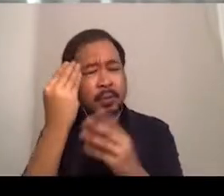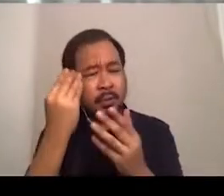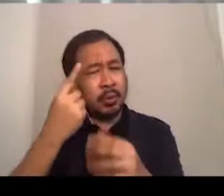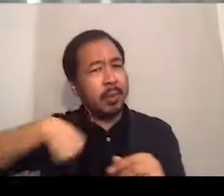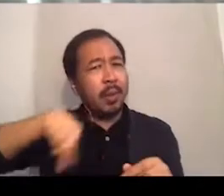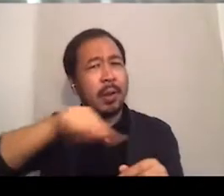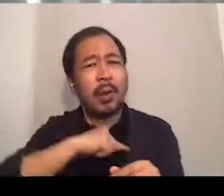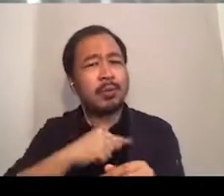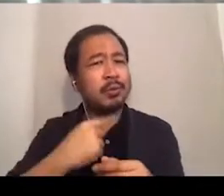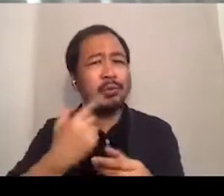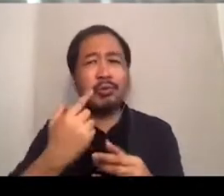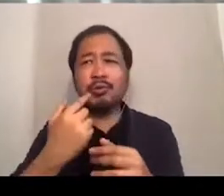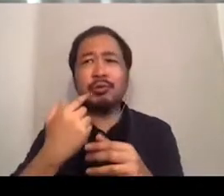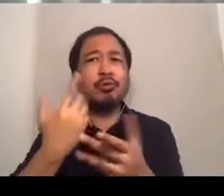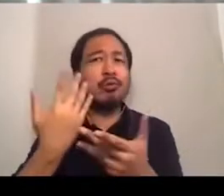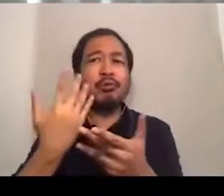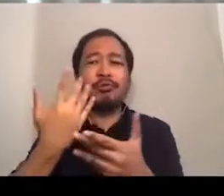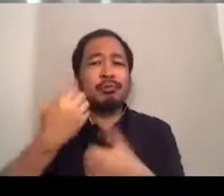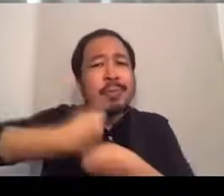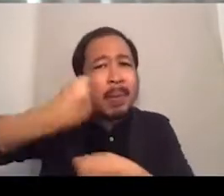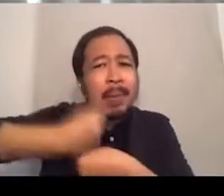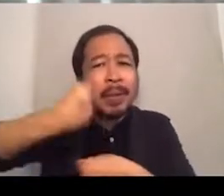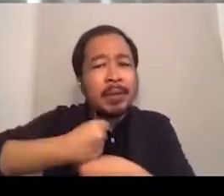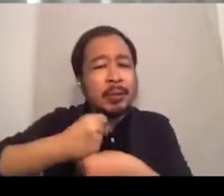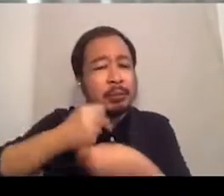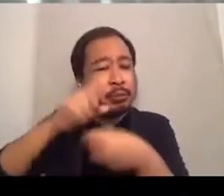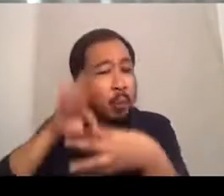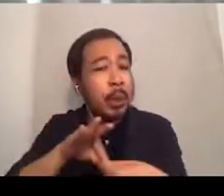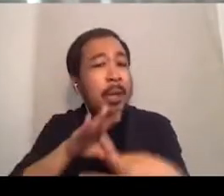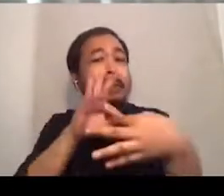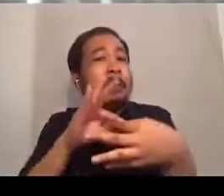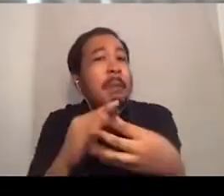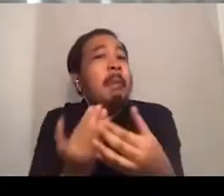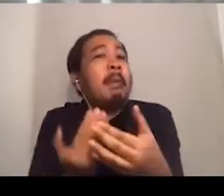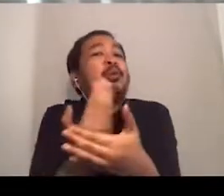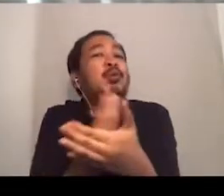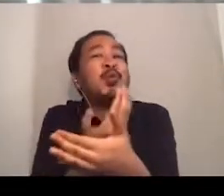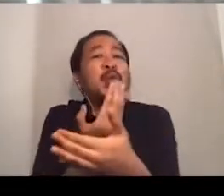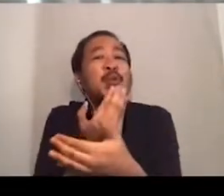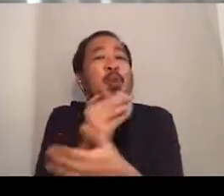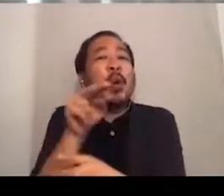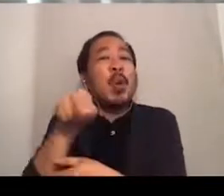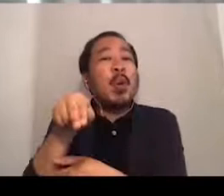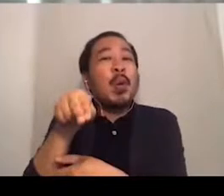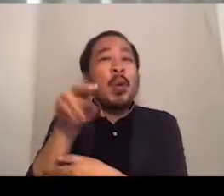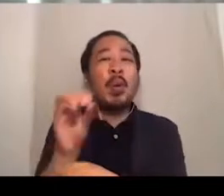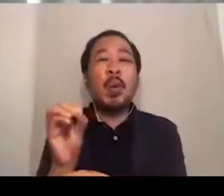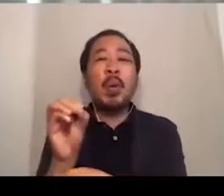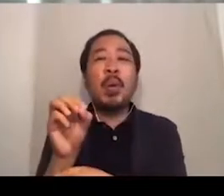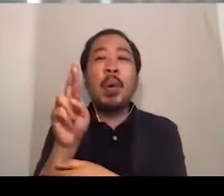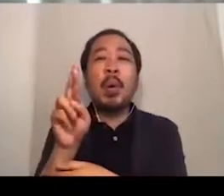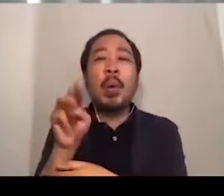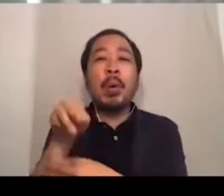And I believe that the disability community and our friends and brothers and sisters throughout this region